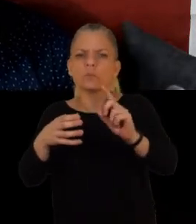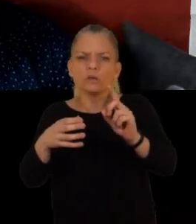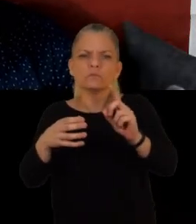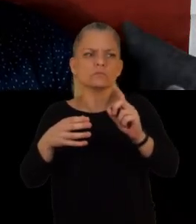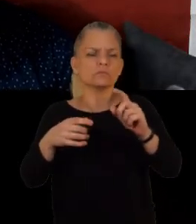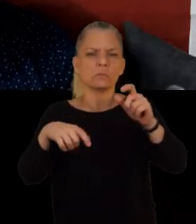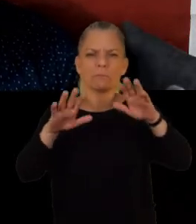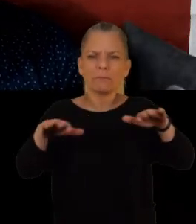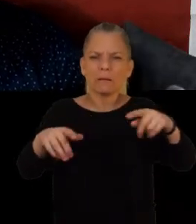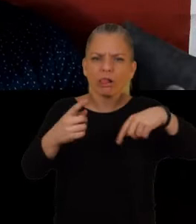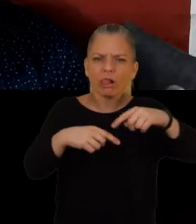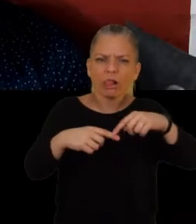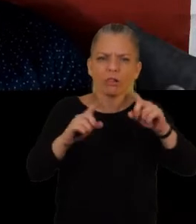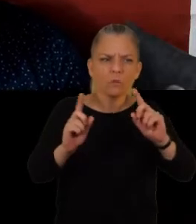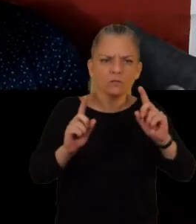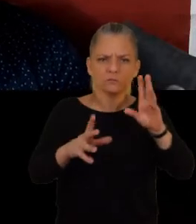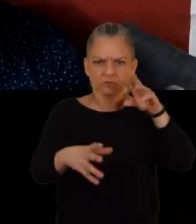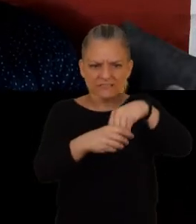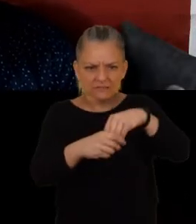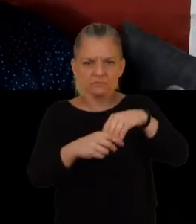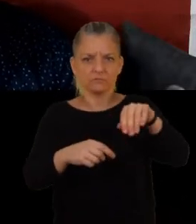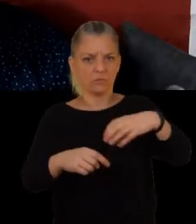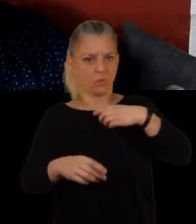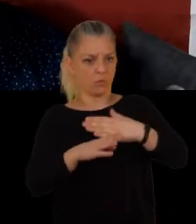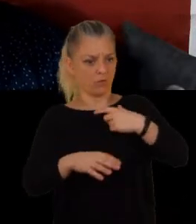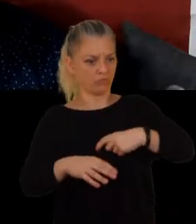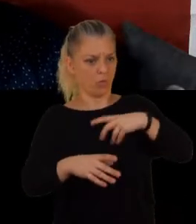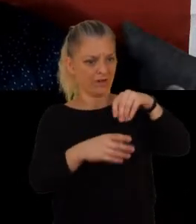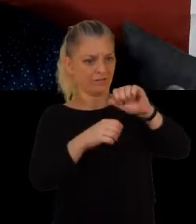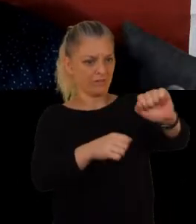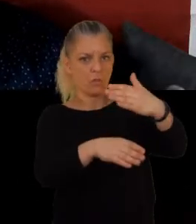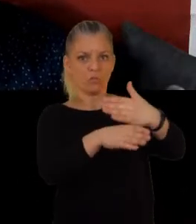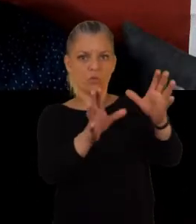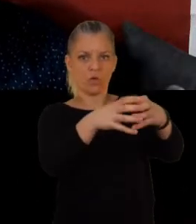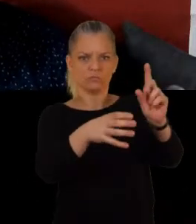peer support and ensuring that that's what people then bring into if they're in a work role into